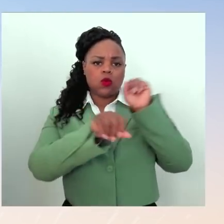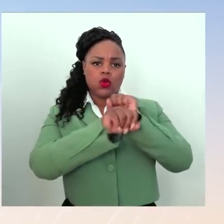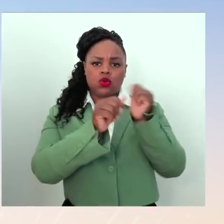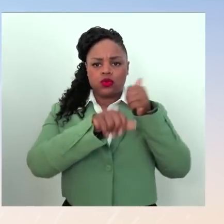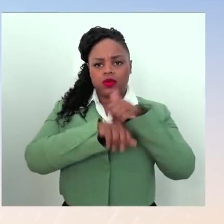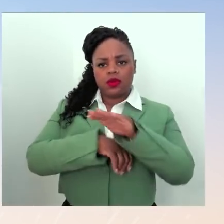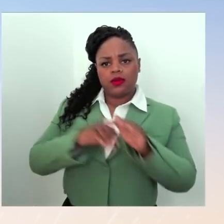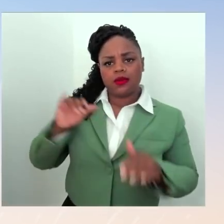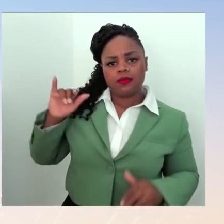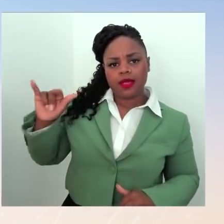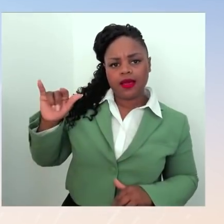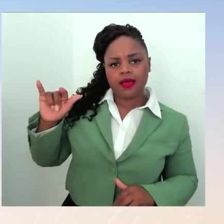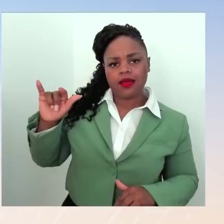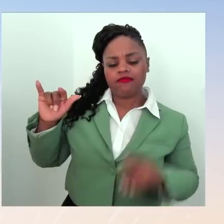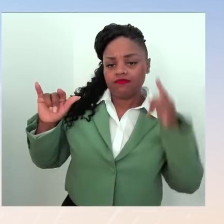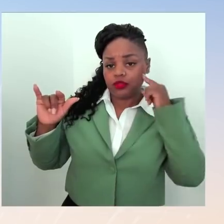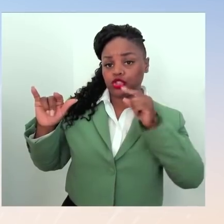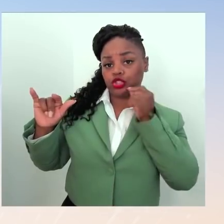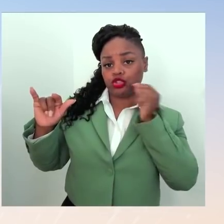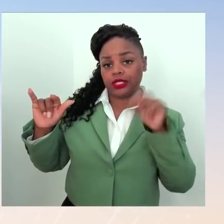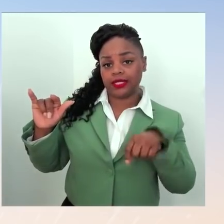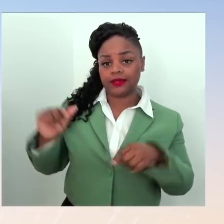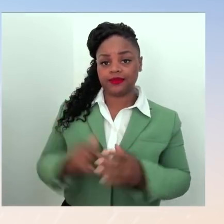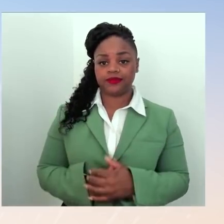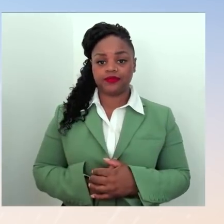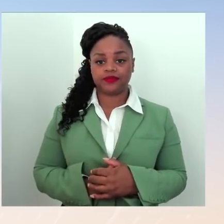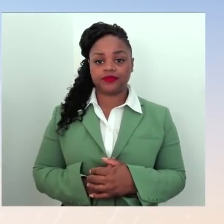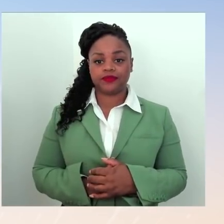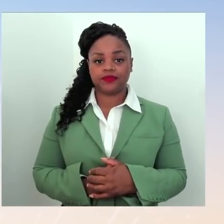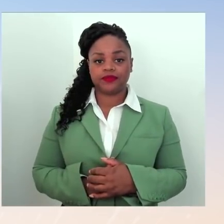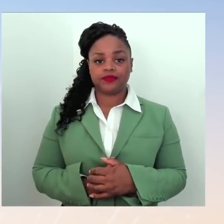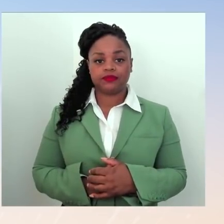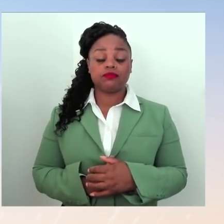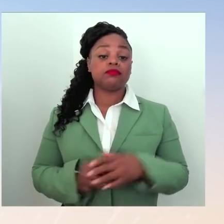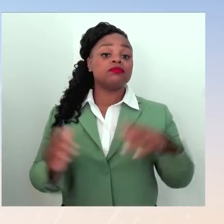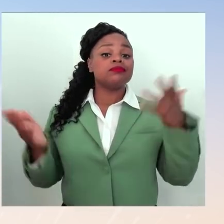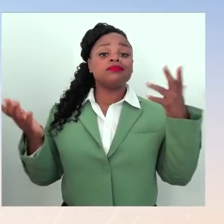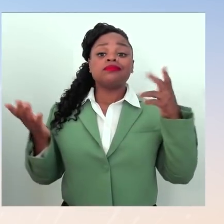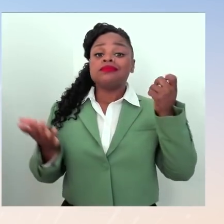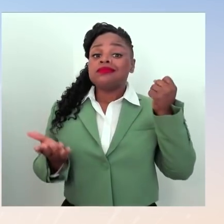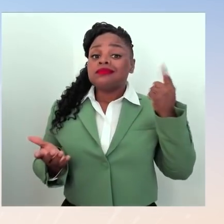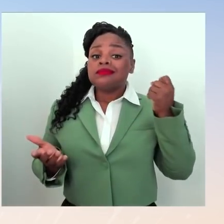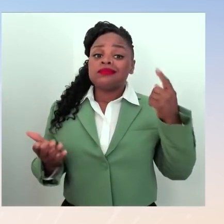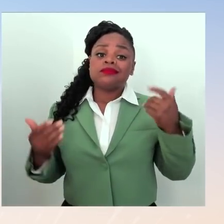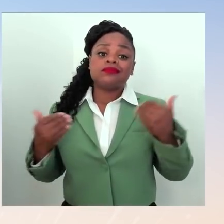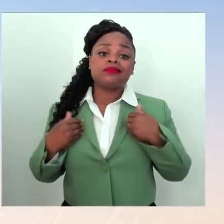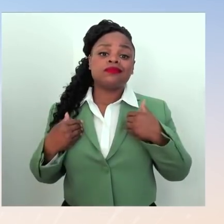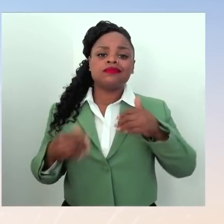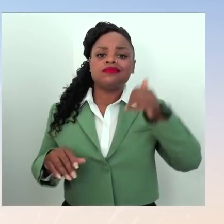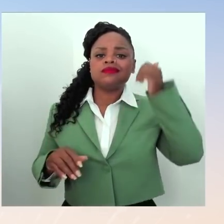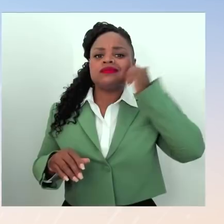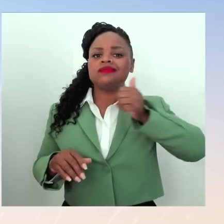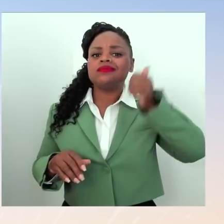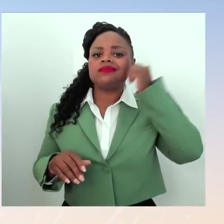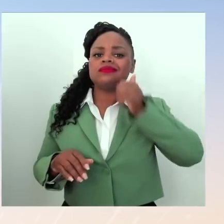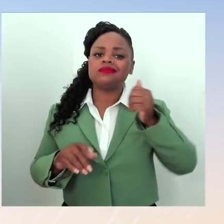there are a number of challenging practical questions, including how the planes would actually be transferred from Poland to Ukraine.